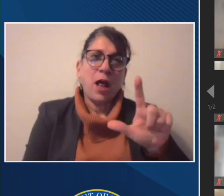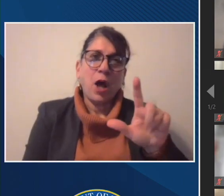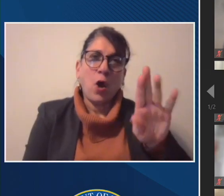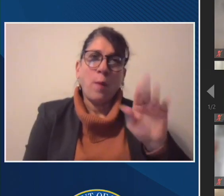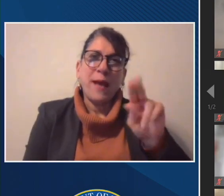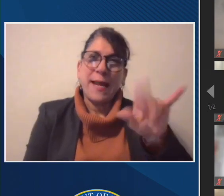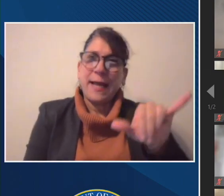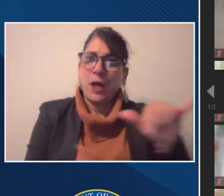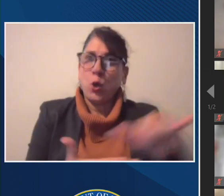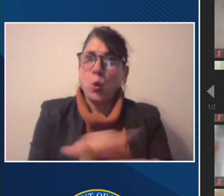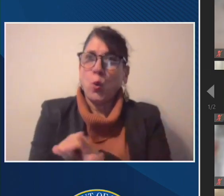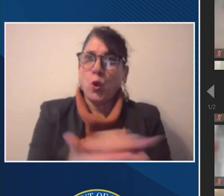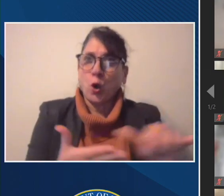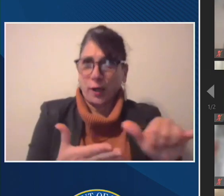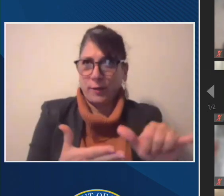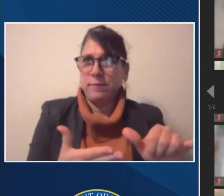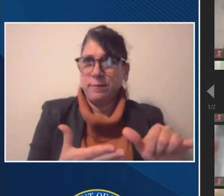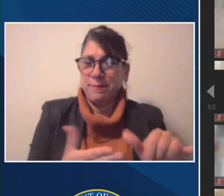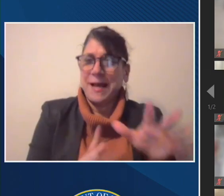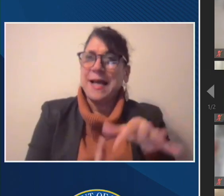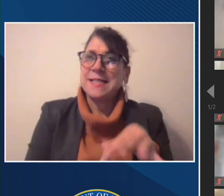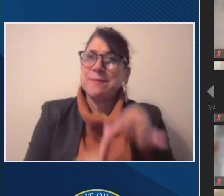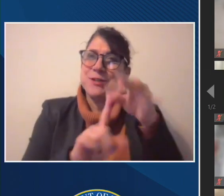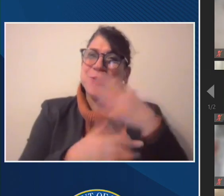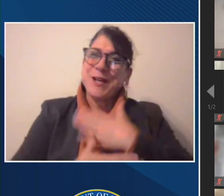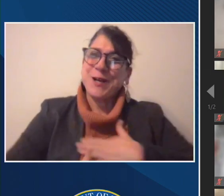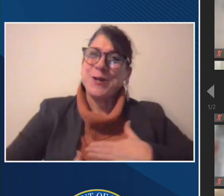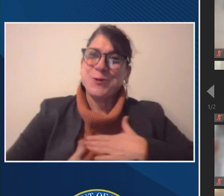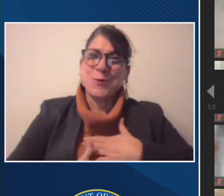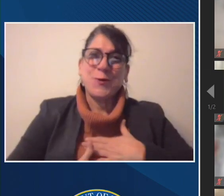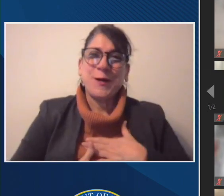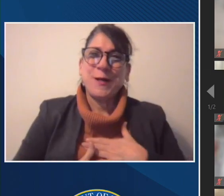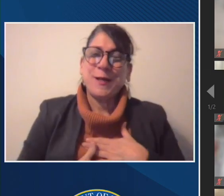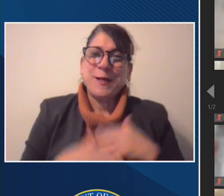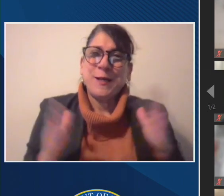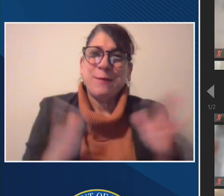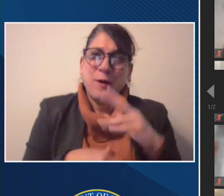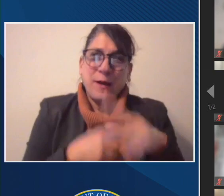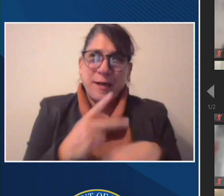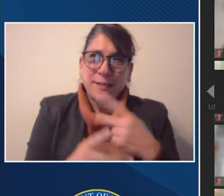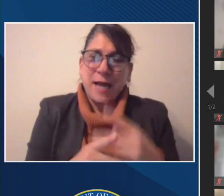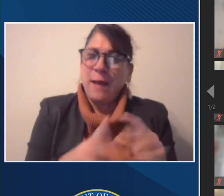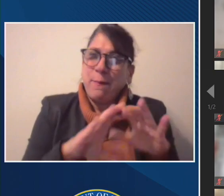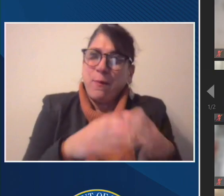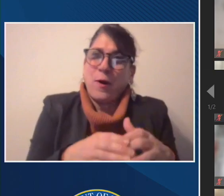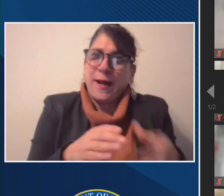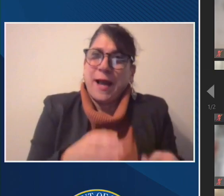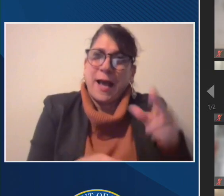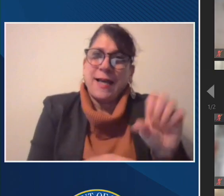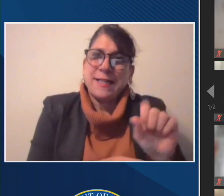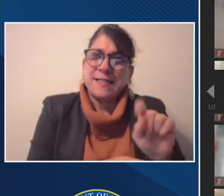I especially enjoy these multi-party high stake negotiations and appreciate getting